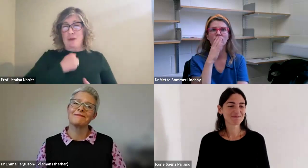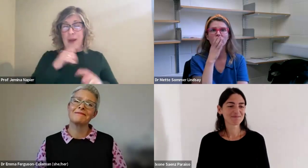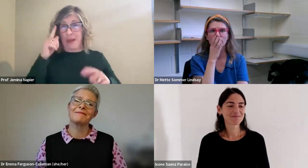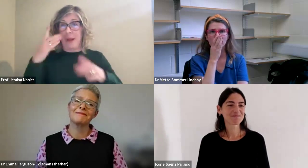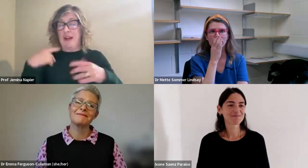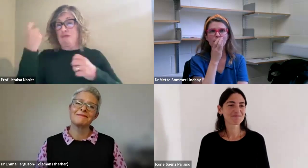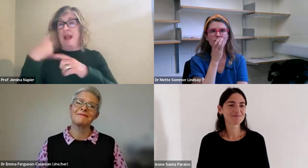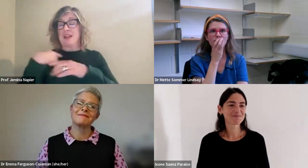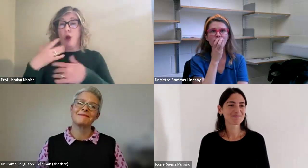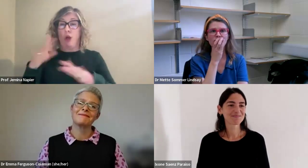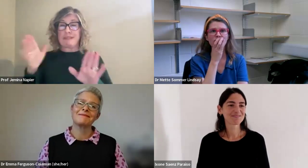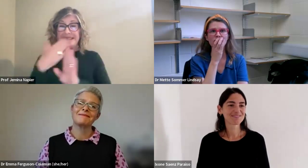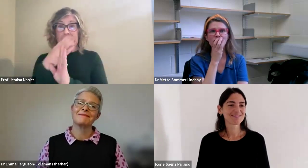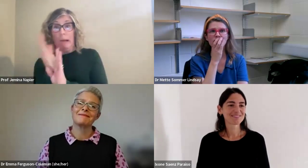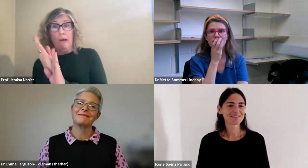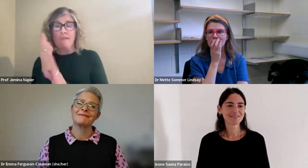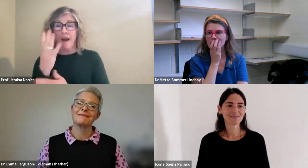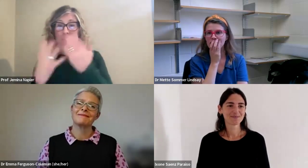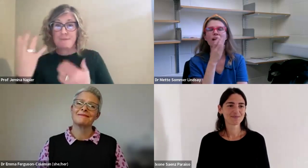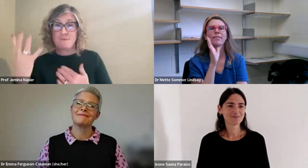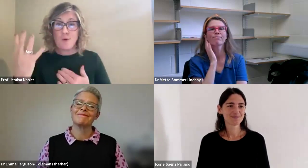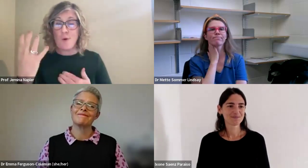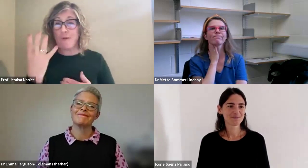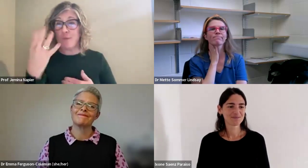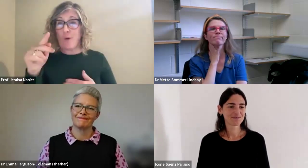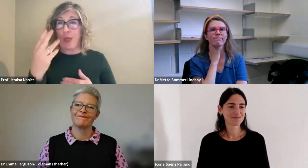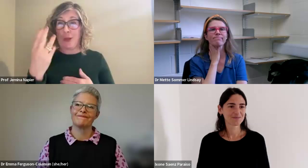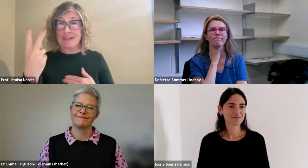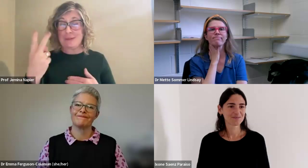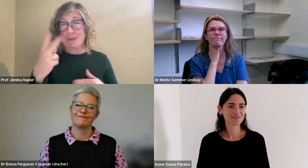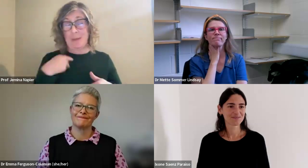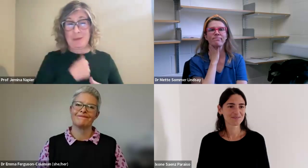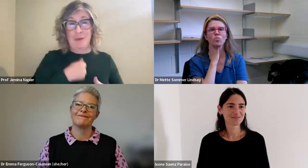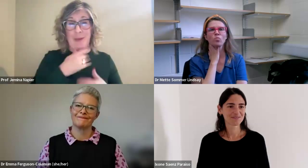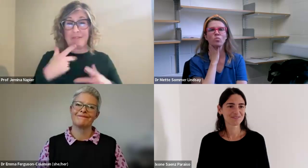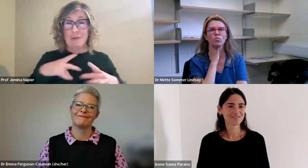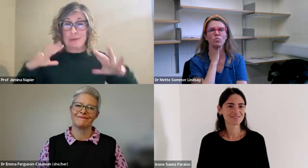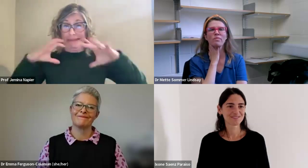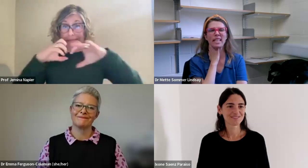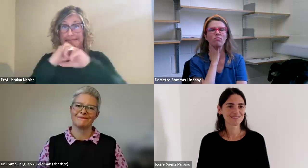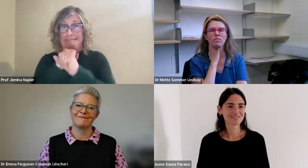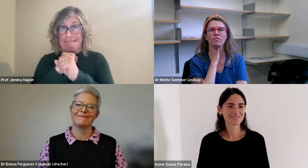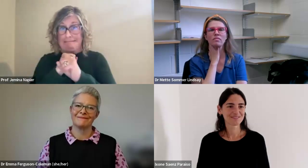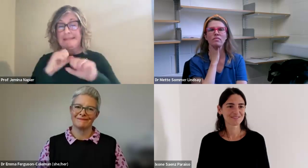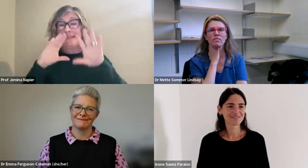Jemina: I just realized that we're already over time! It's past half past 4 here in the UK,